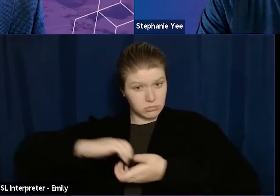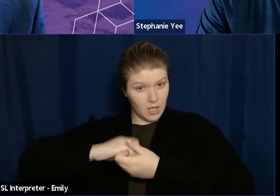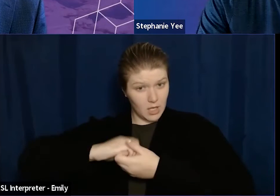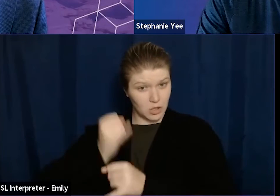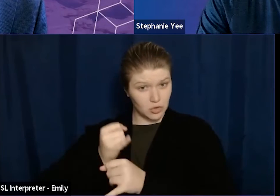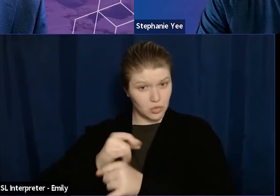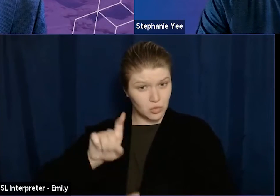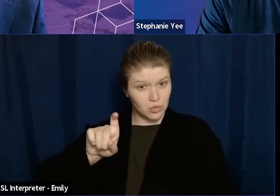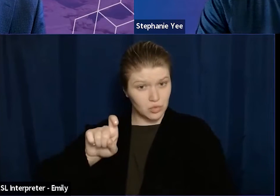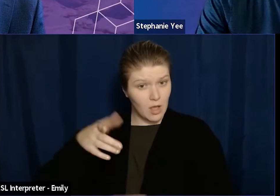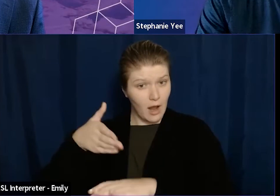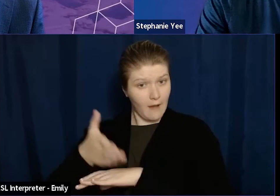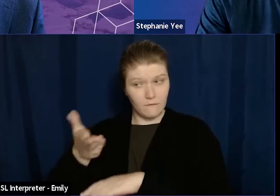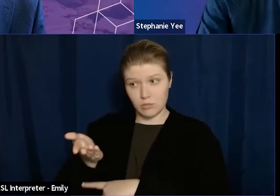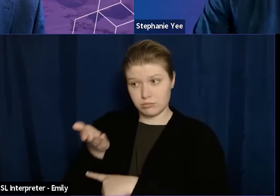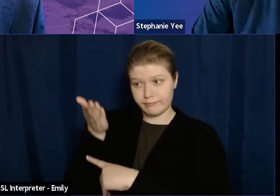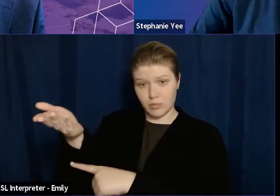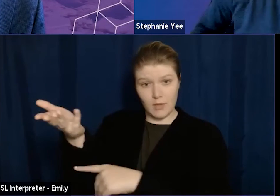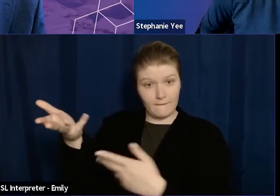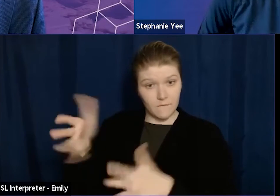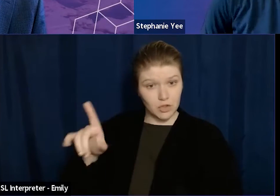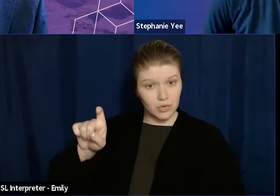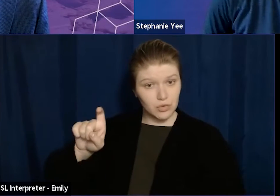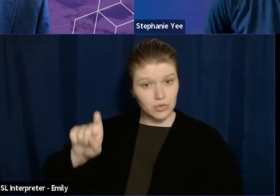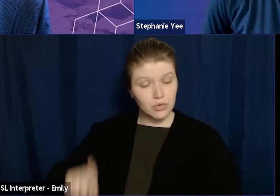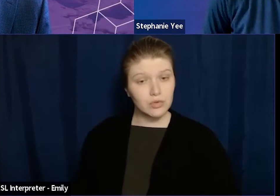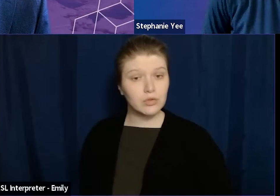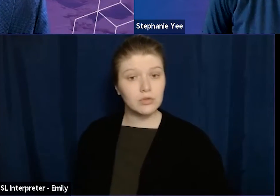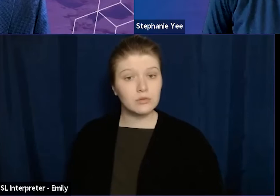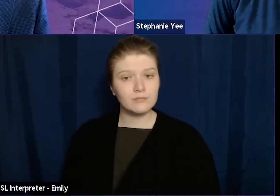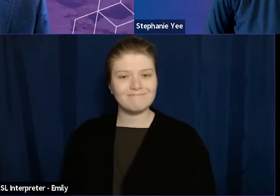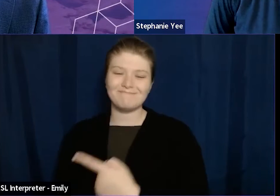after the proposal has been created? Stephanie Yee: Unfortunately, no.